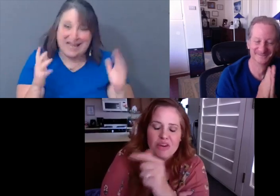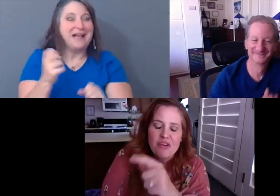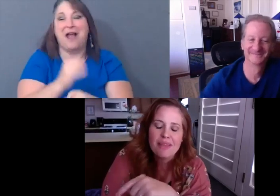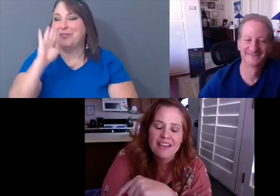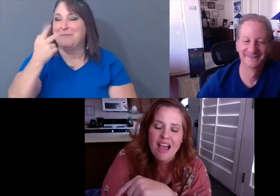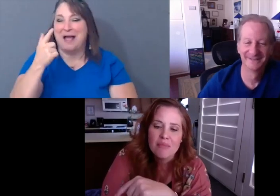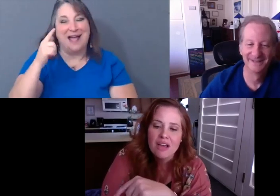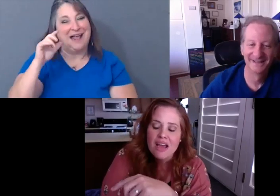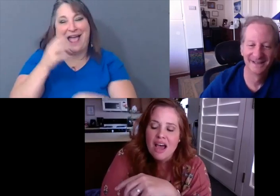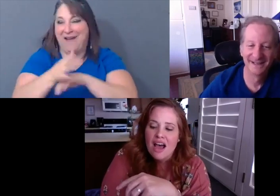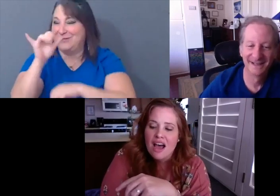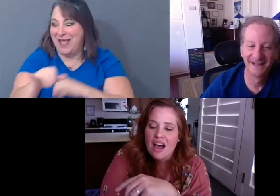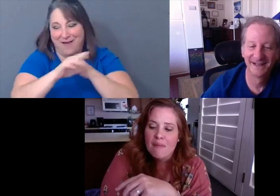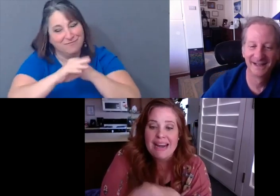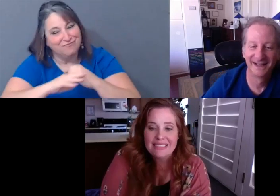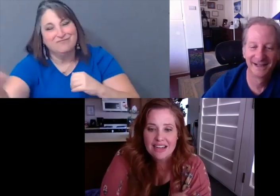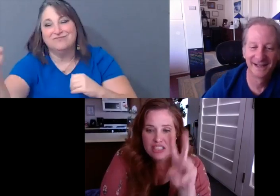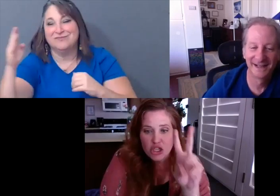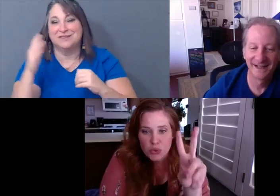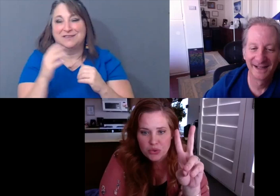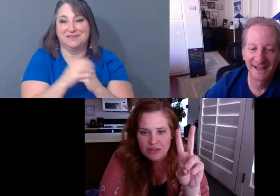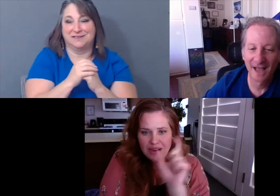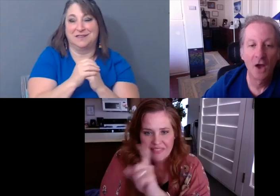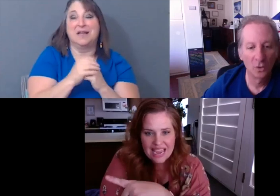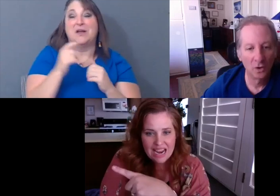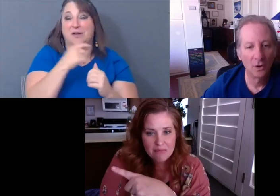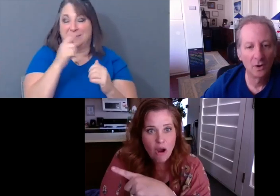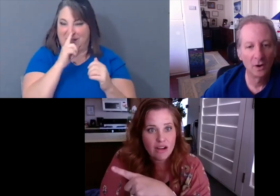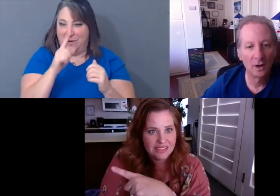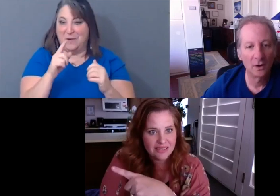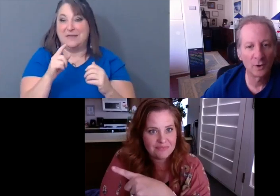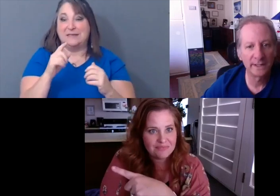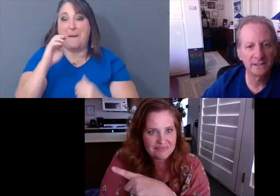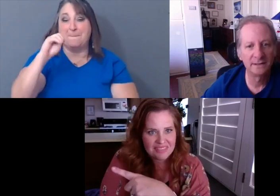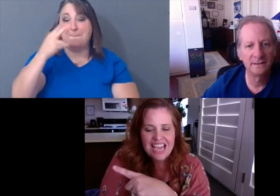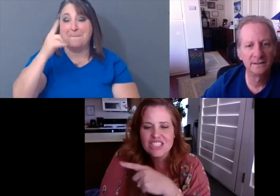they were filming "Mighty Ducks 2" at the Anaheim Pond. Right?